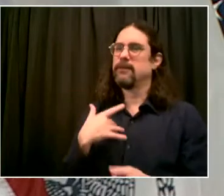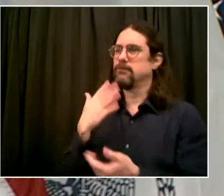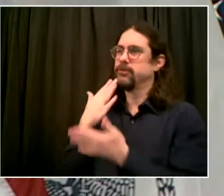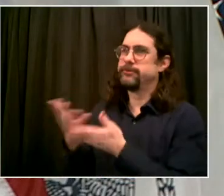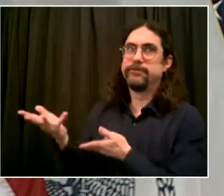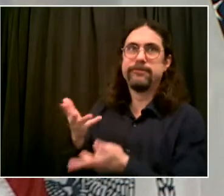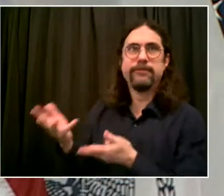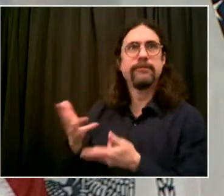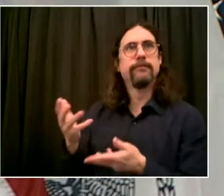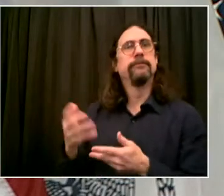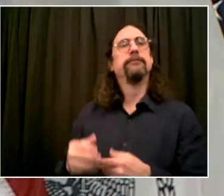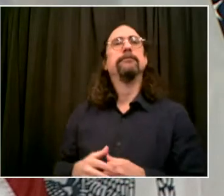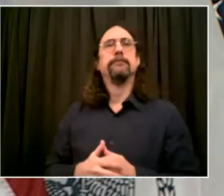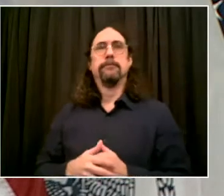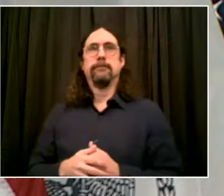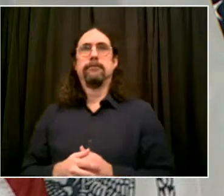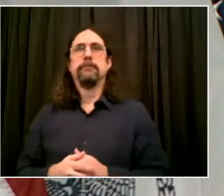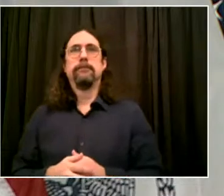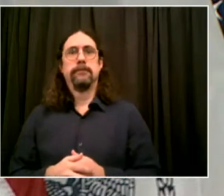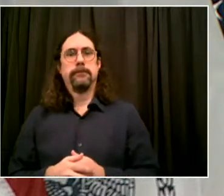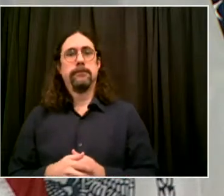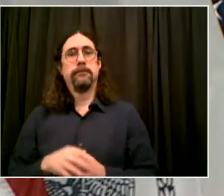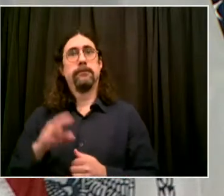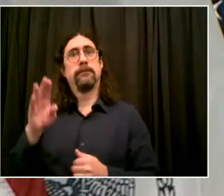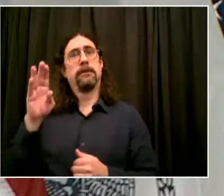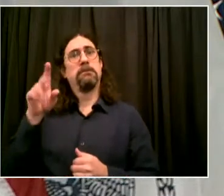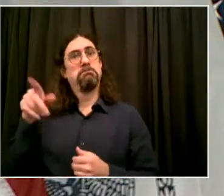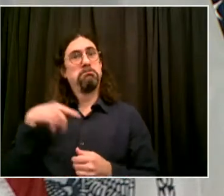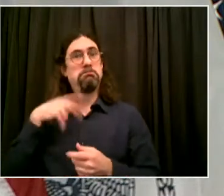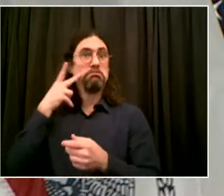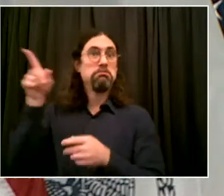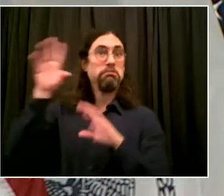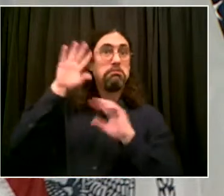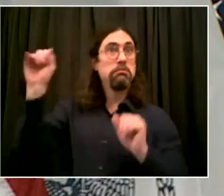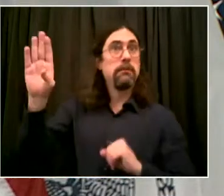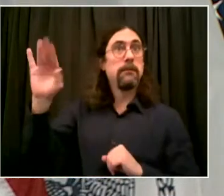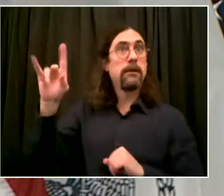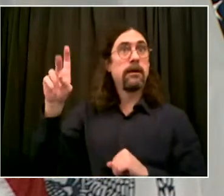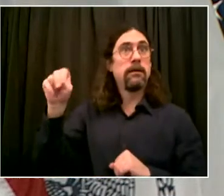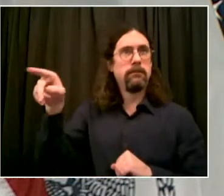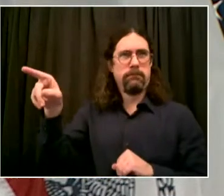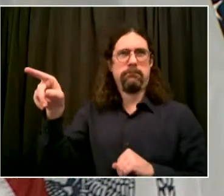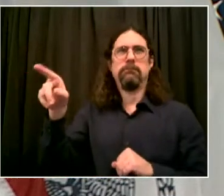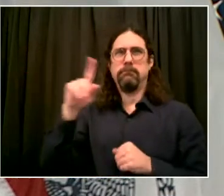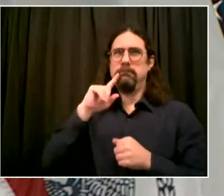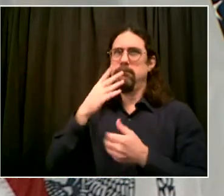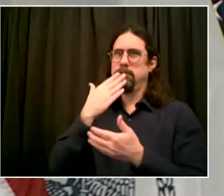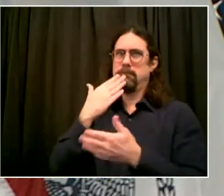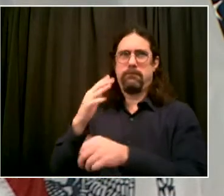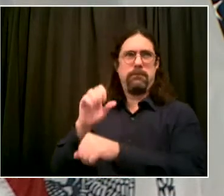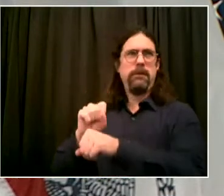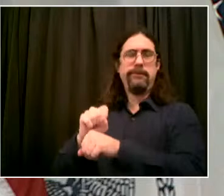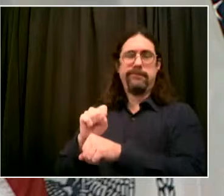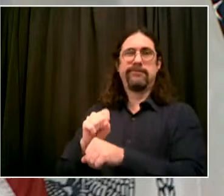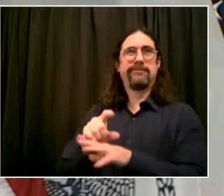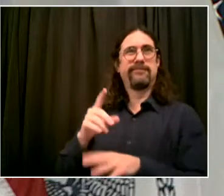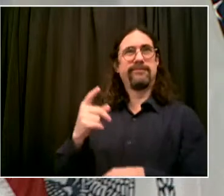IS THERE AND WE WILL SEE A LOT OF IMPACT FROM THE PRESIDENT JOE BIDEN WHITE HOUSE.